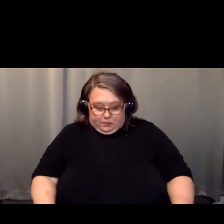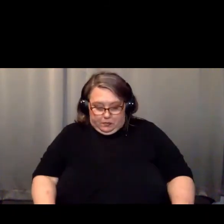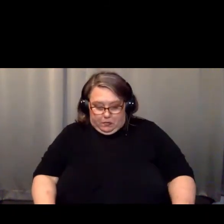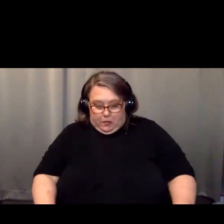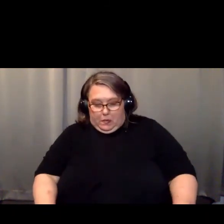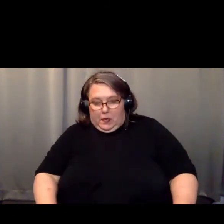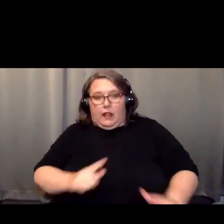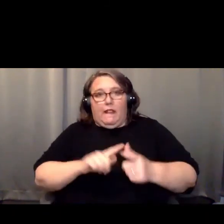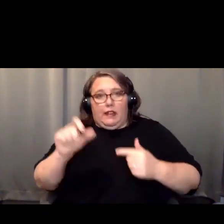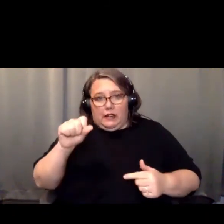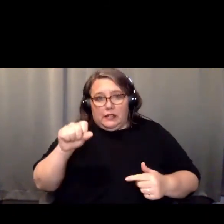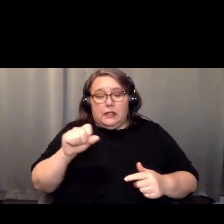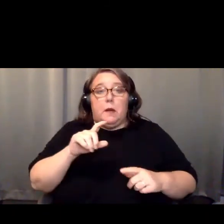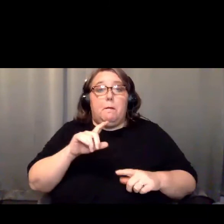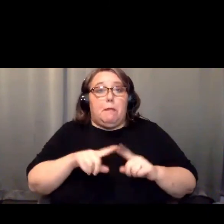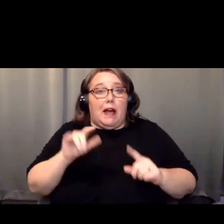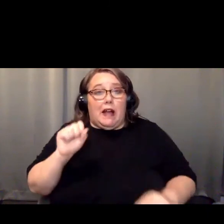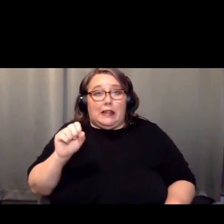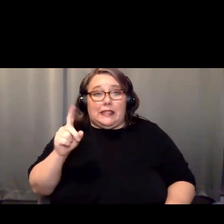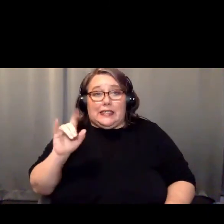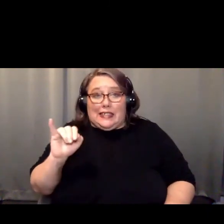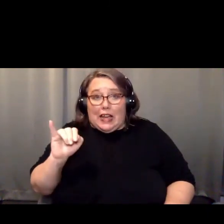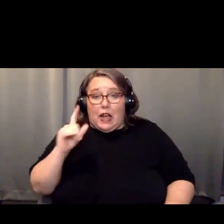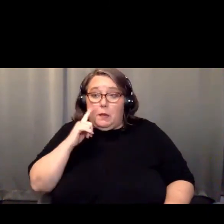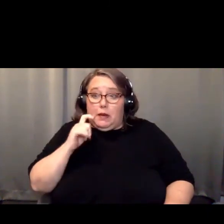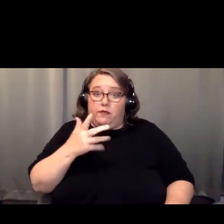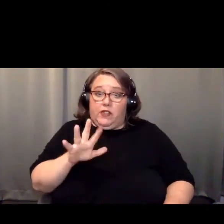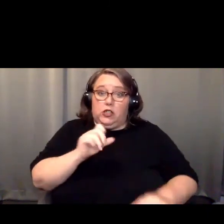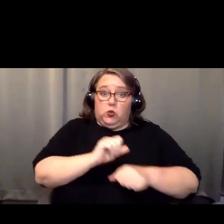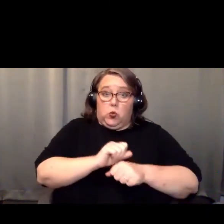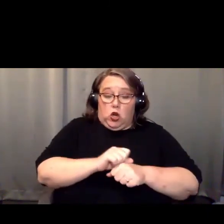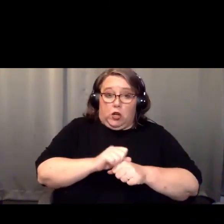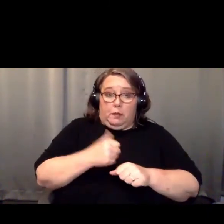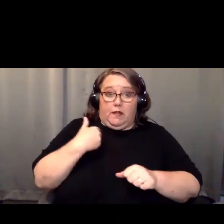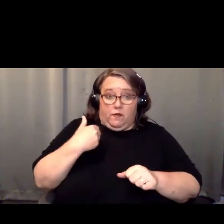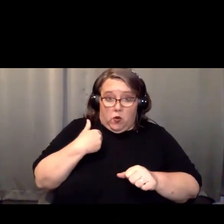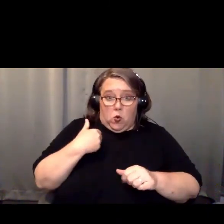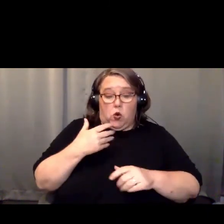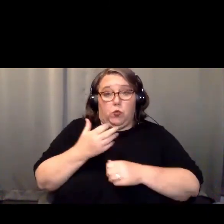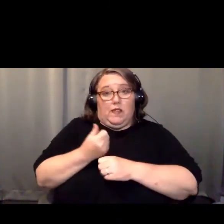but if you're just receiving SSDI as someone who has worked and you're receiving it under your record,